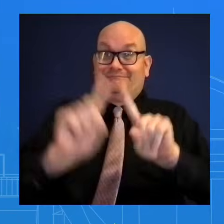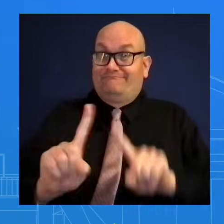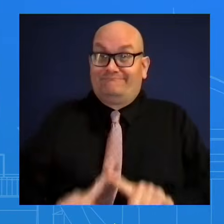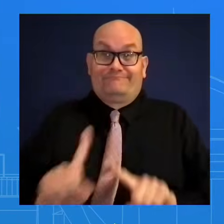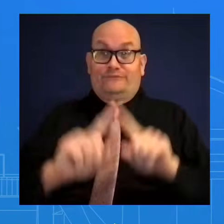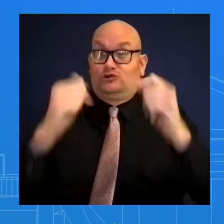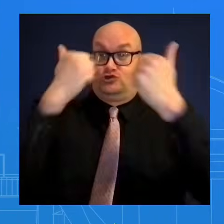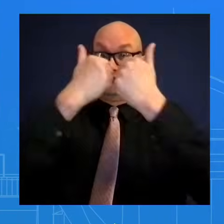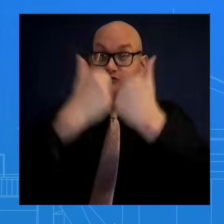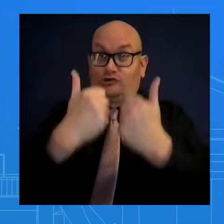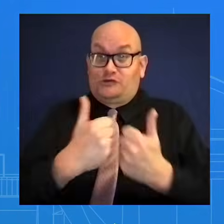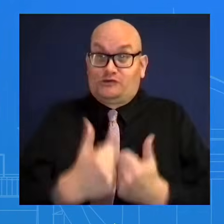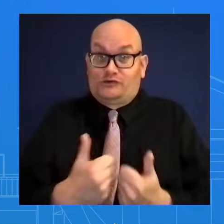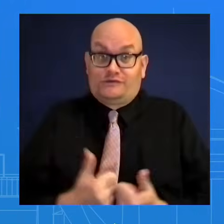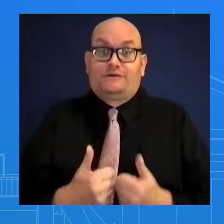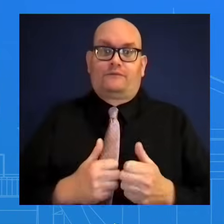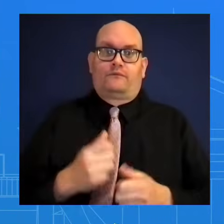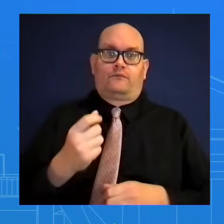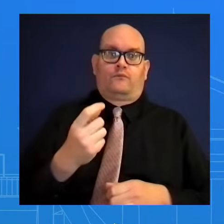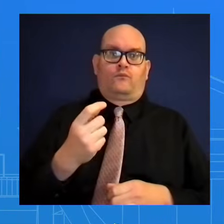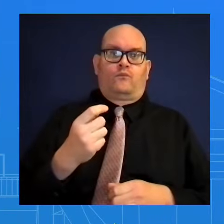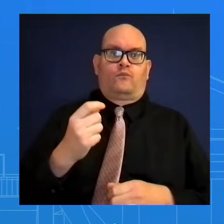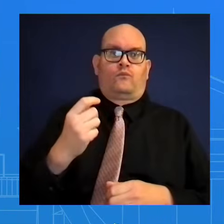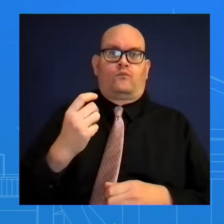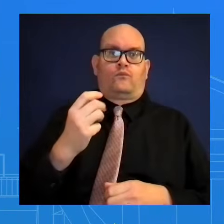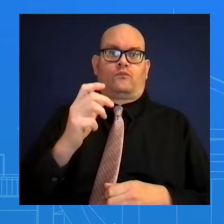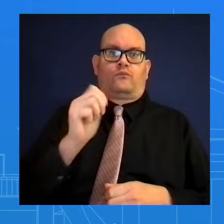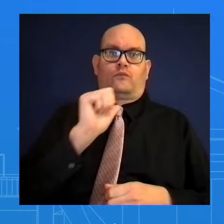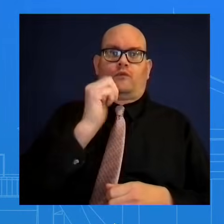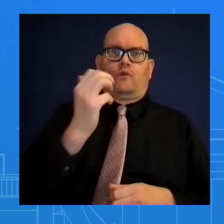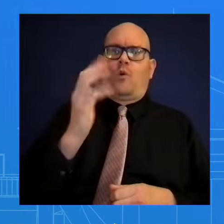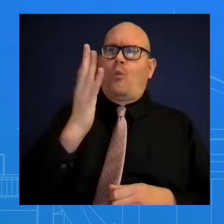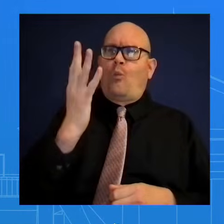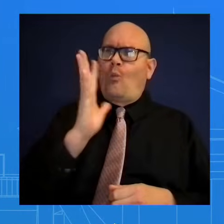I'm going to just leave it there. That is -- it's being reviewed by that -- by that committee.